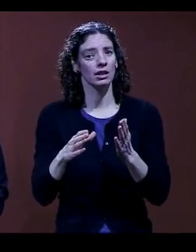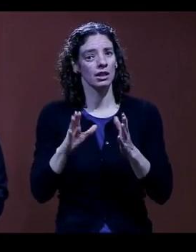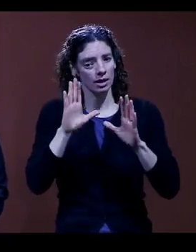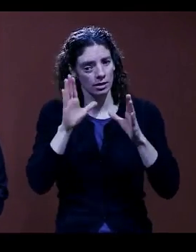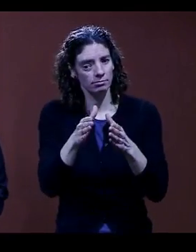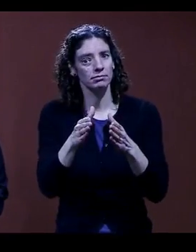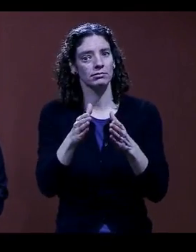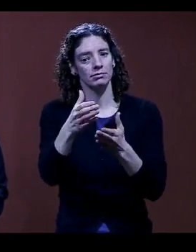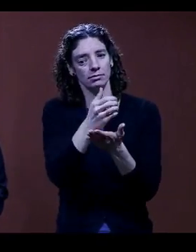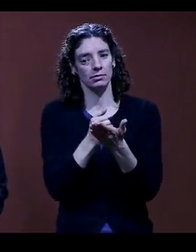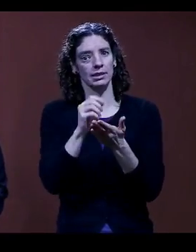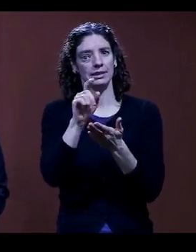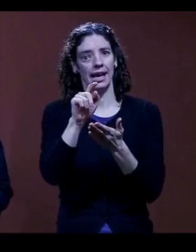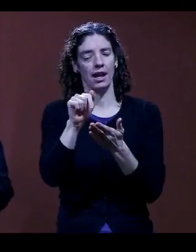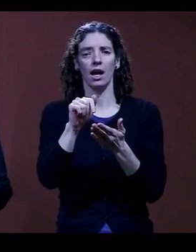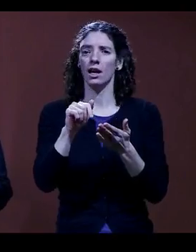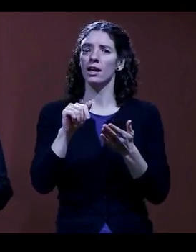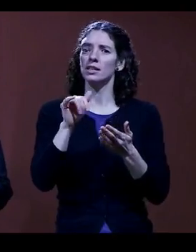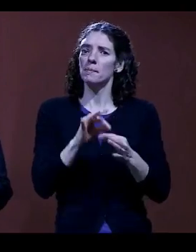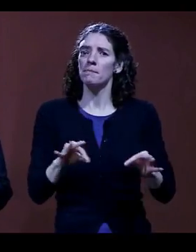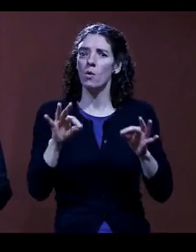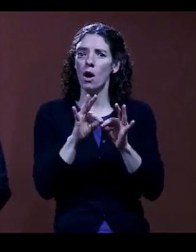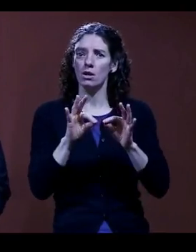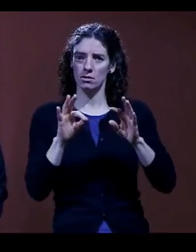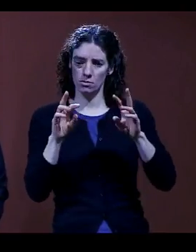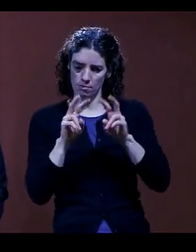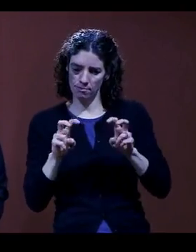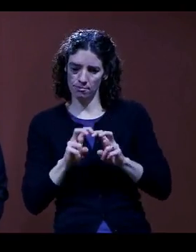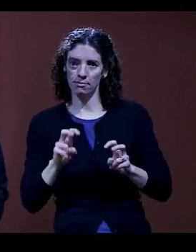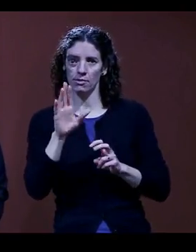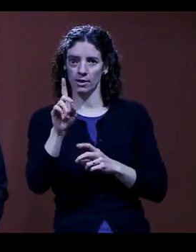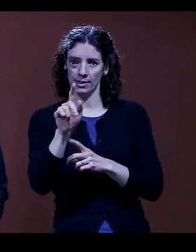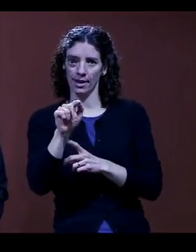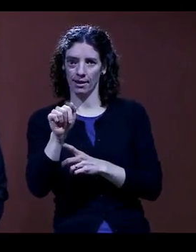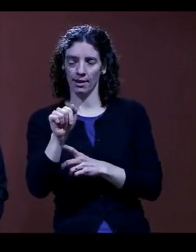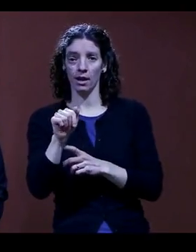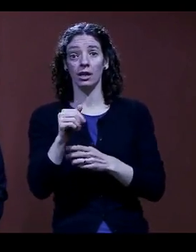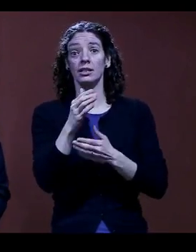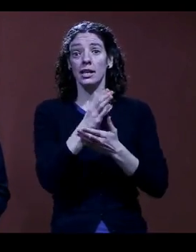A lot of this information will be included in your state's SPP/APR,